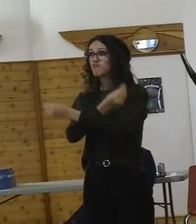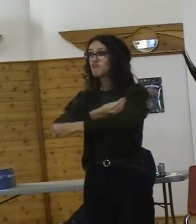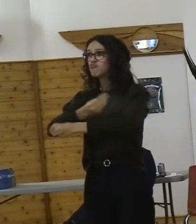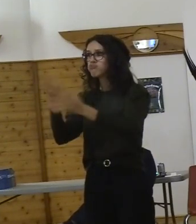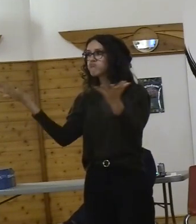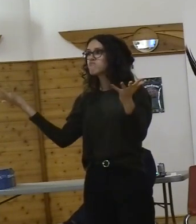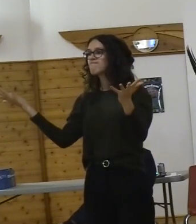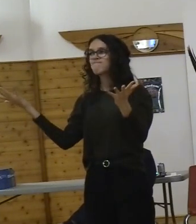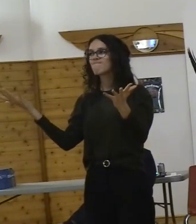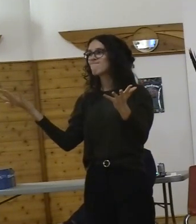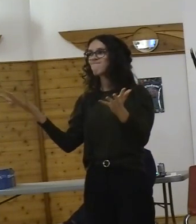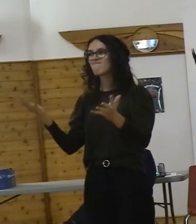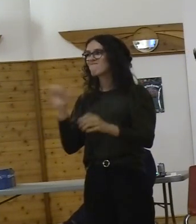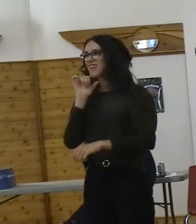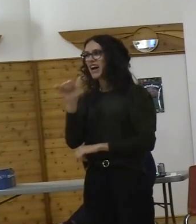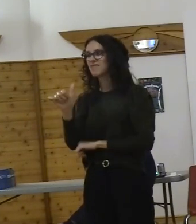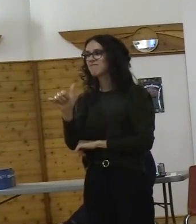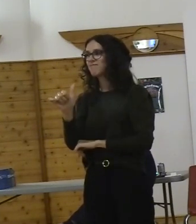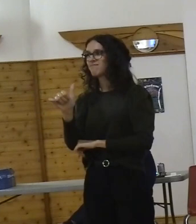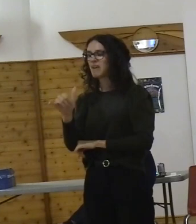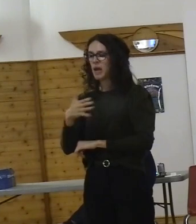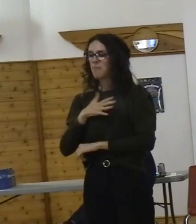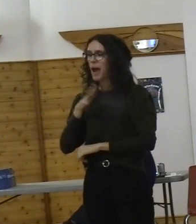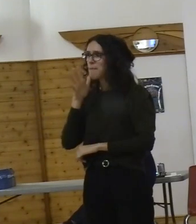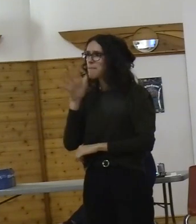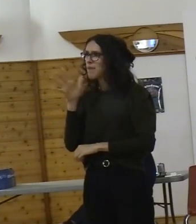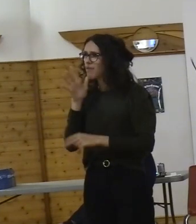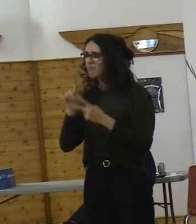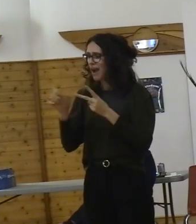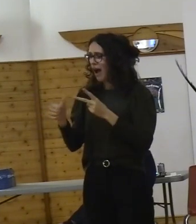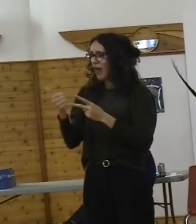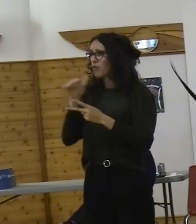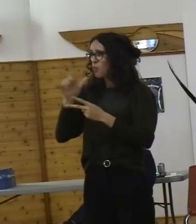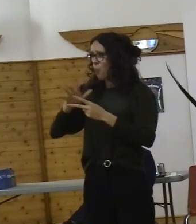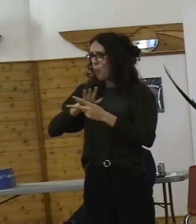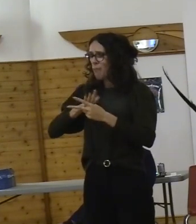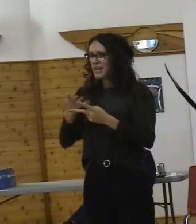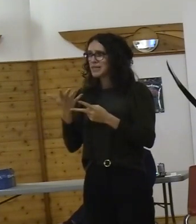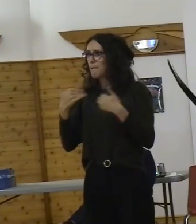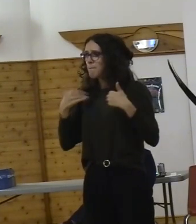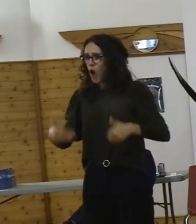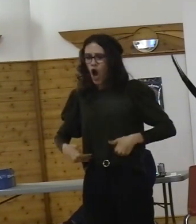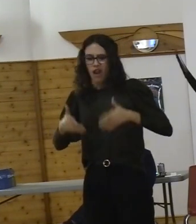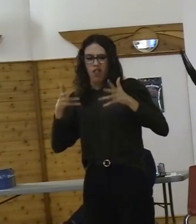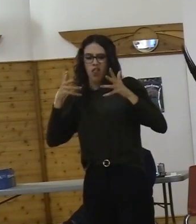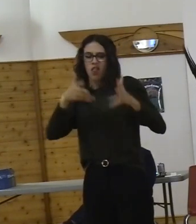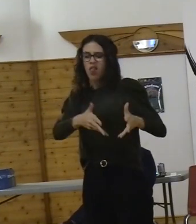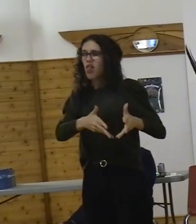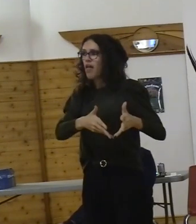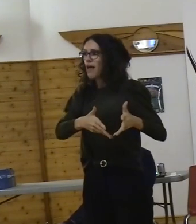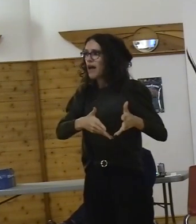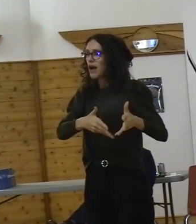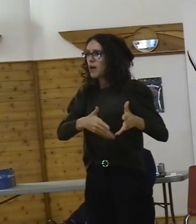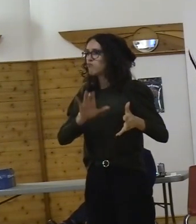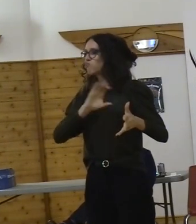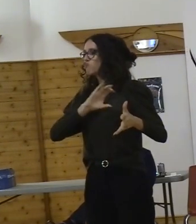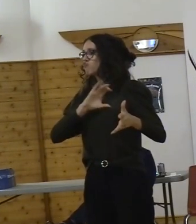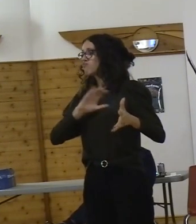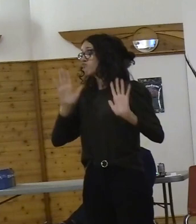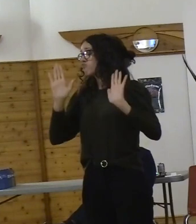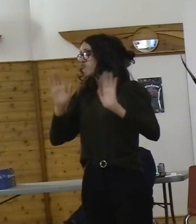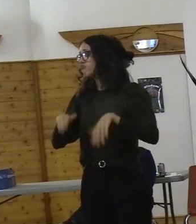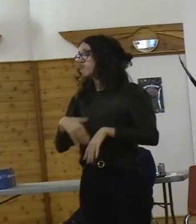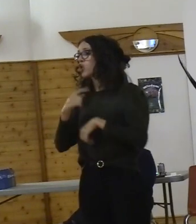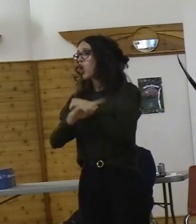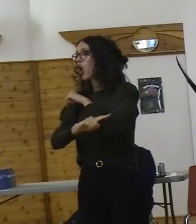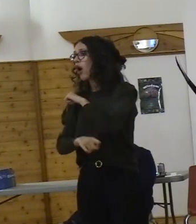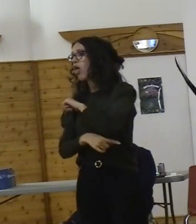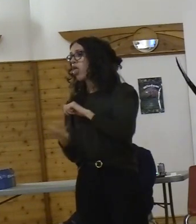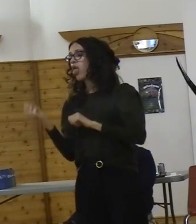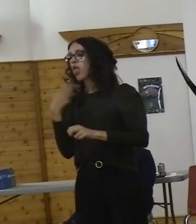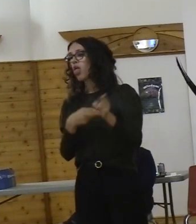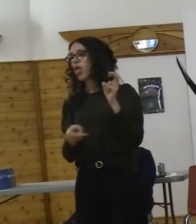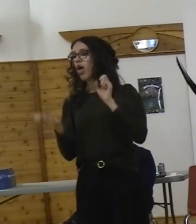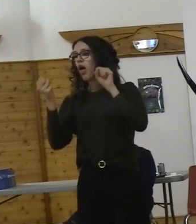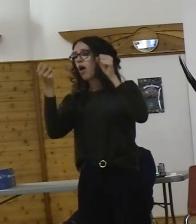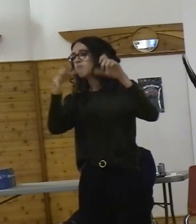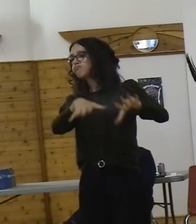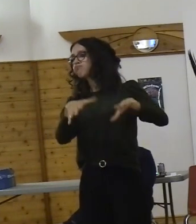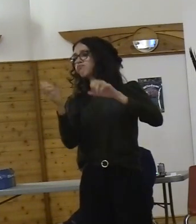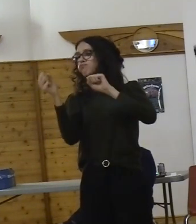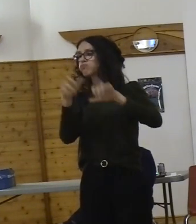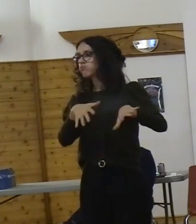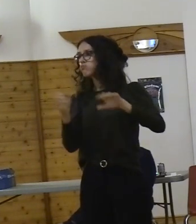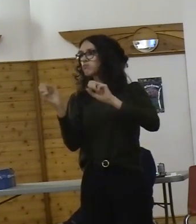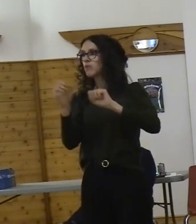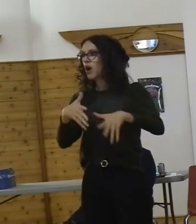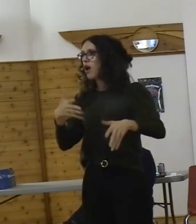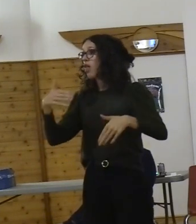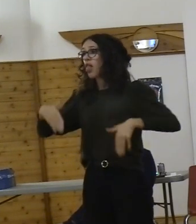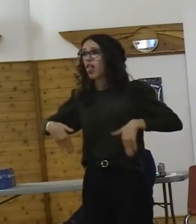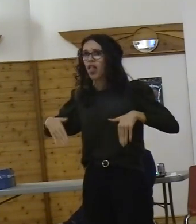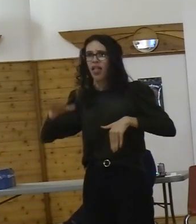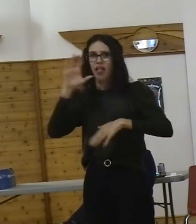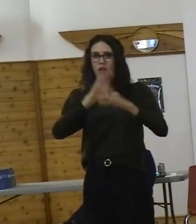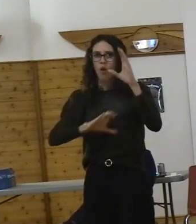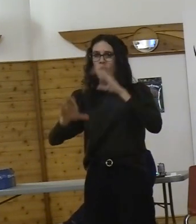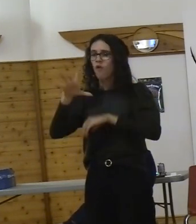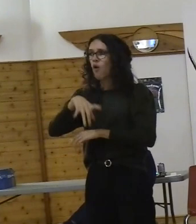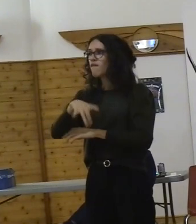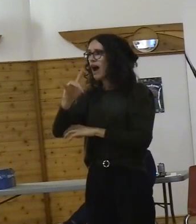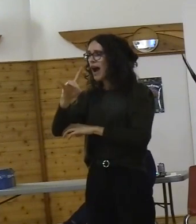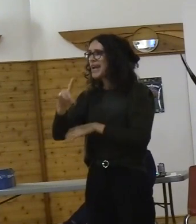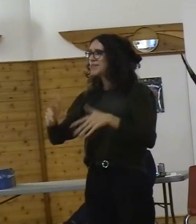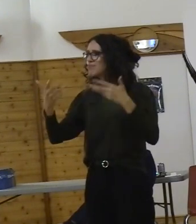After learning that it was two woman's remains dumped there within that landfill, they decided to secretly conduct a feasibility study with the decision not to search for remains they already knew were there.